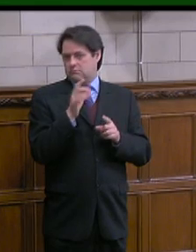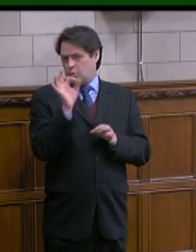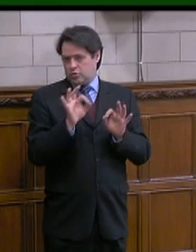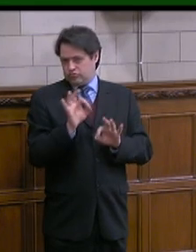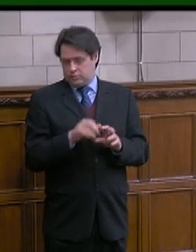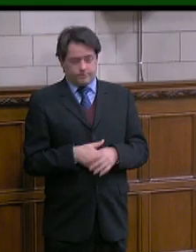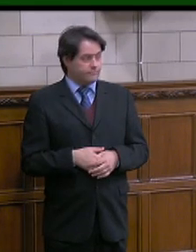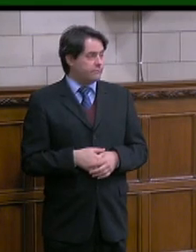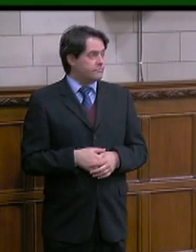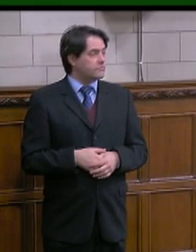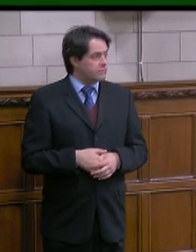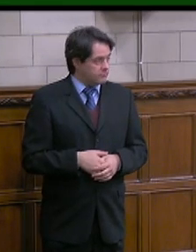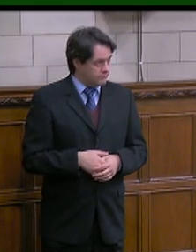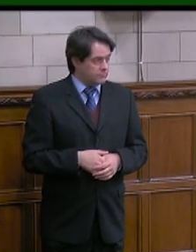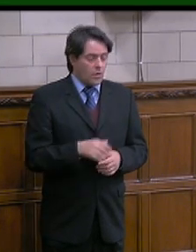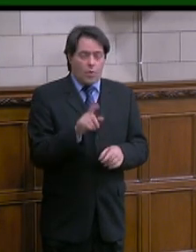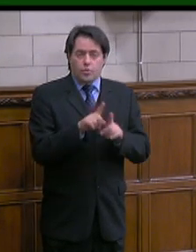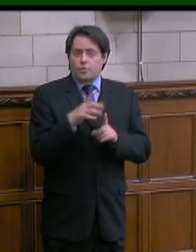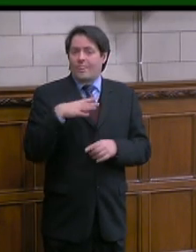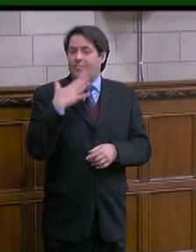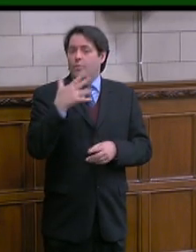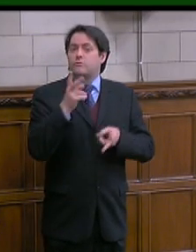I also thank the interpreters for their work.